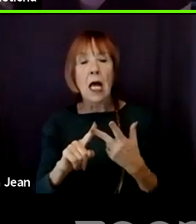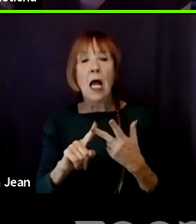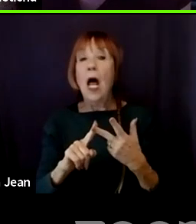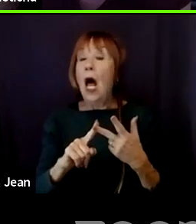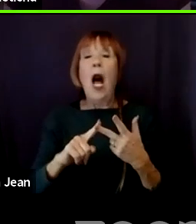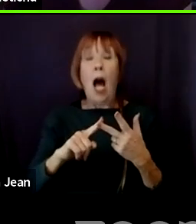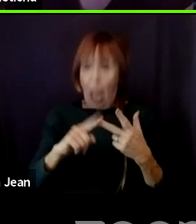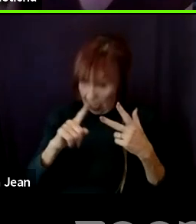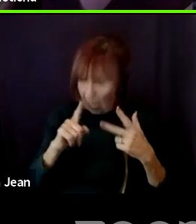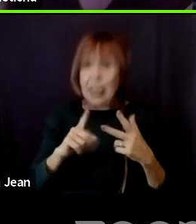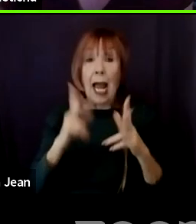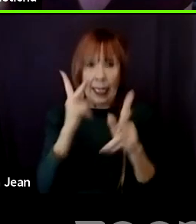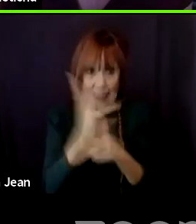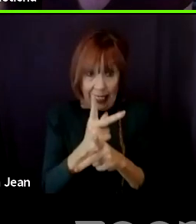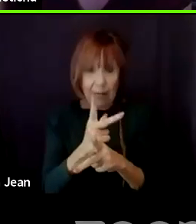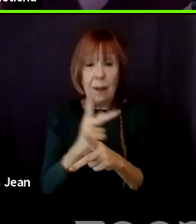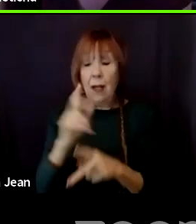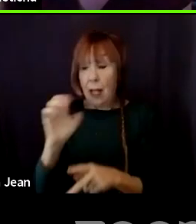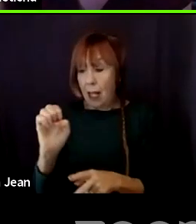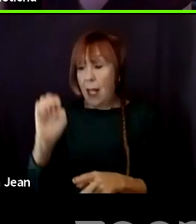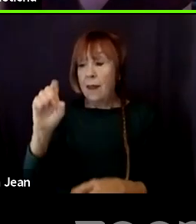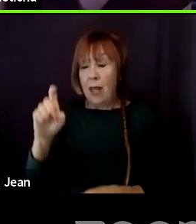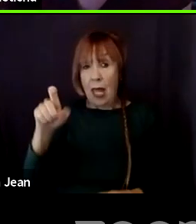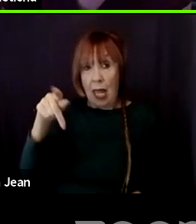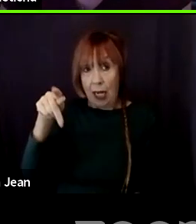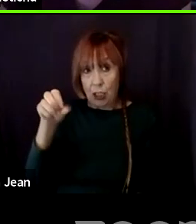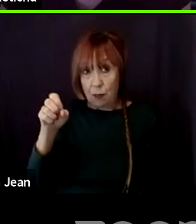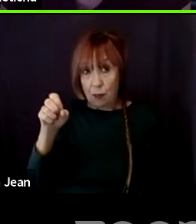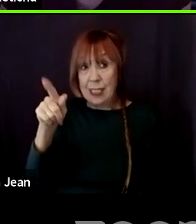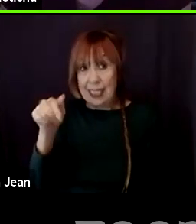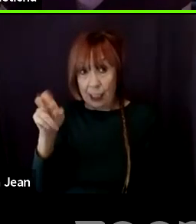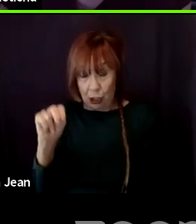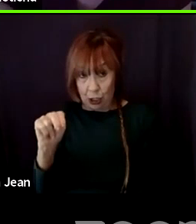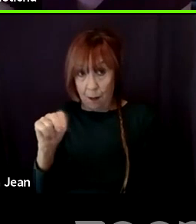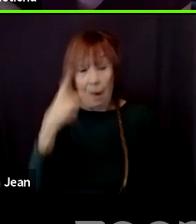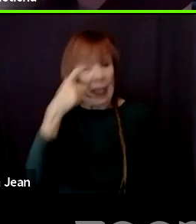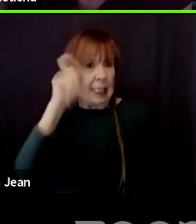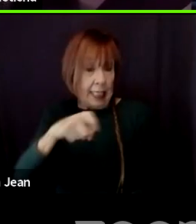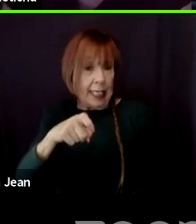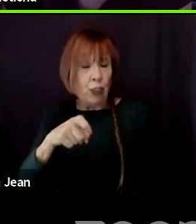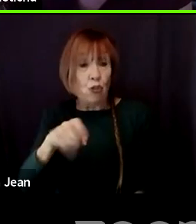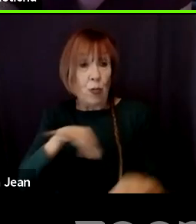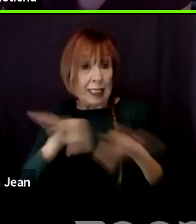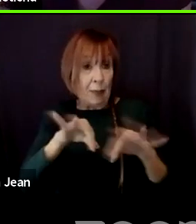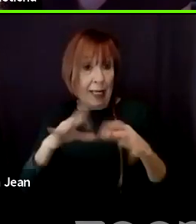that it's actually needed to understand the story. It includes cutting jokes